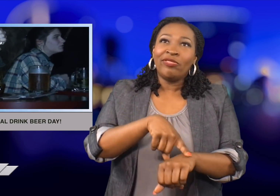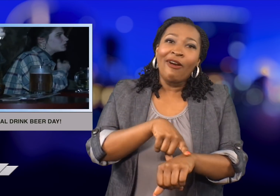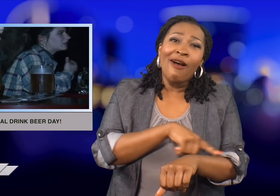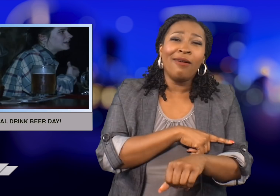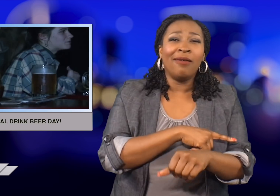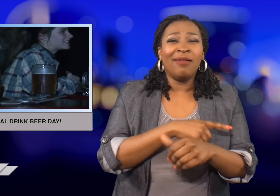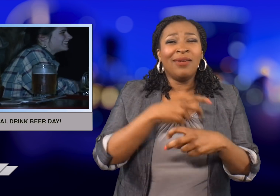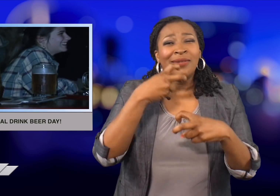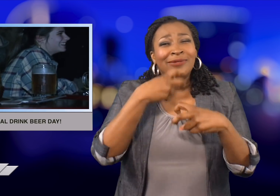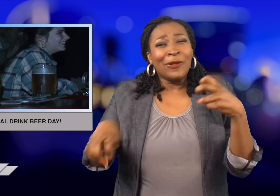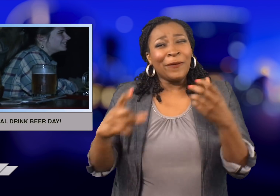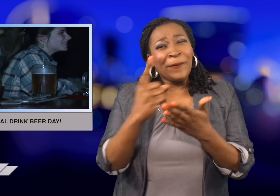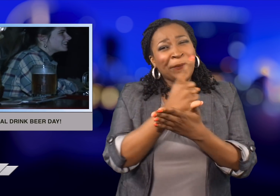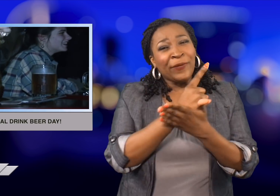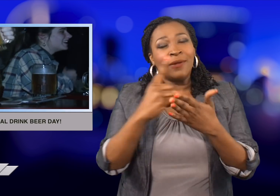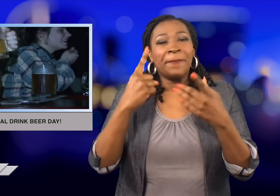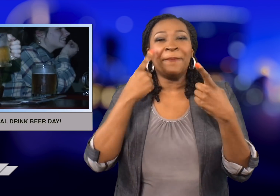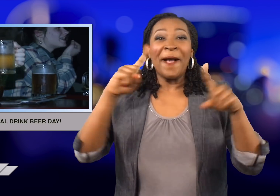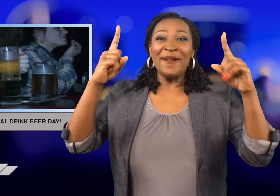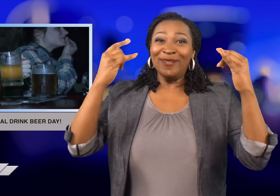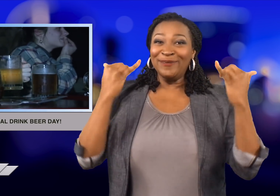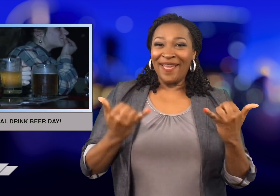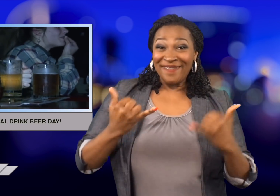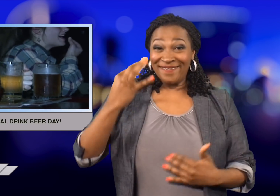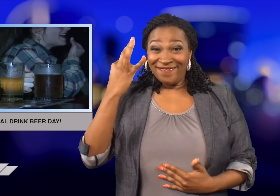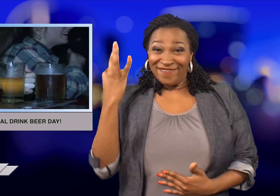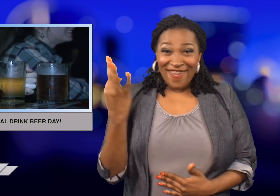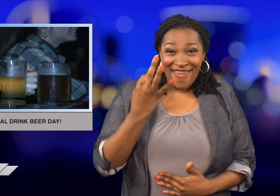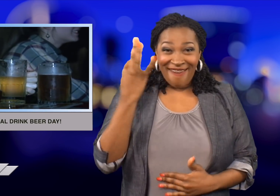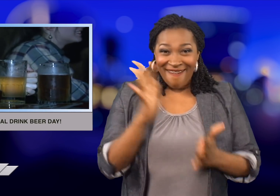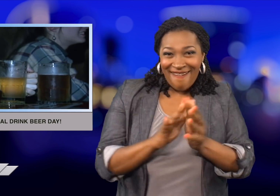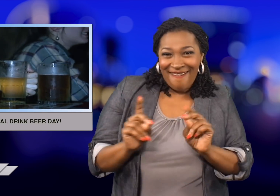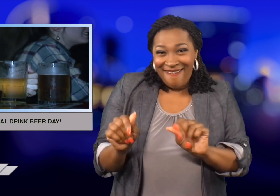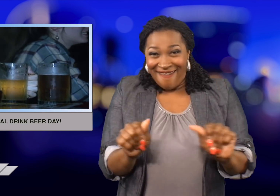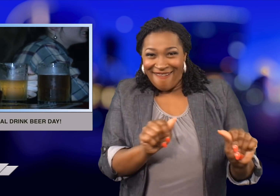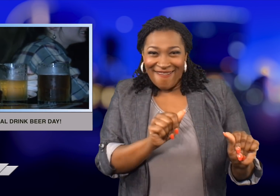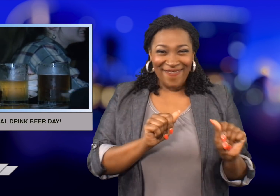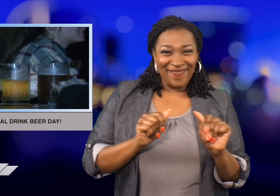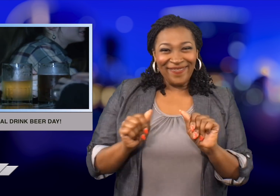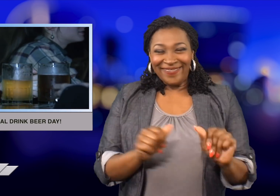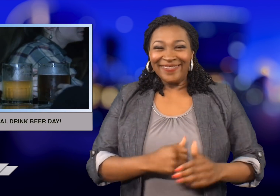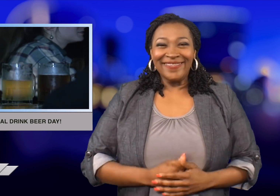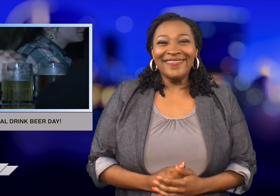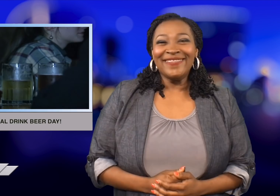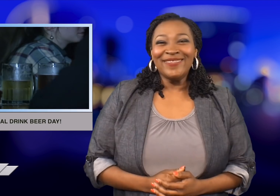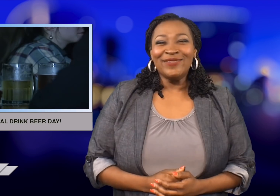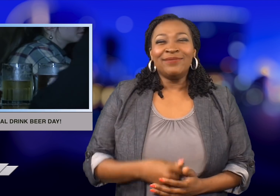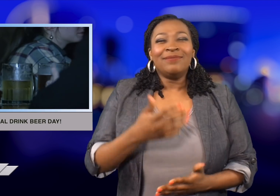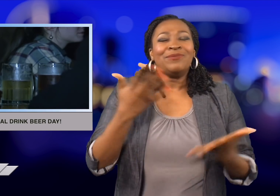It's been one long, hard week and you made it to Friday! Whoo-hoo!